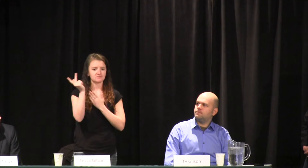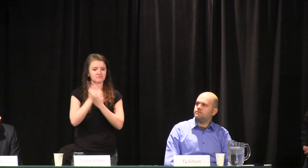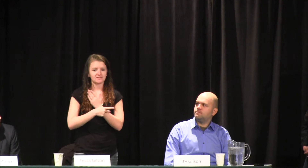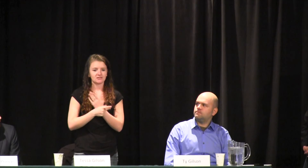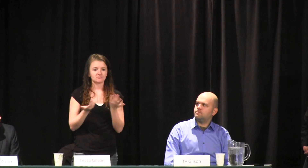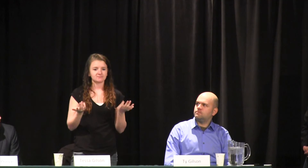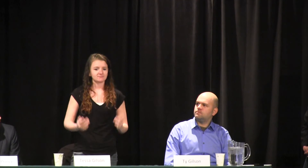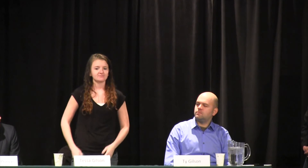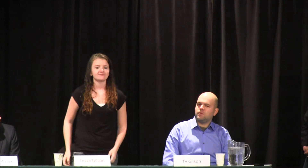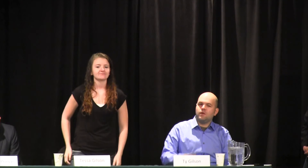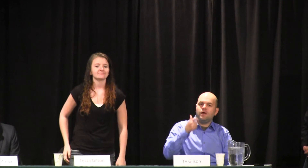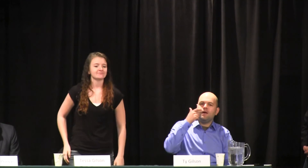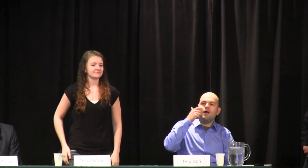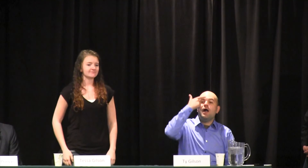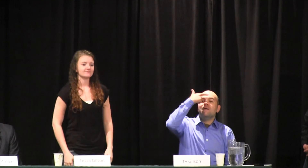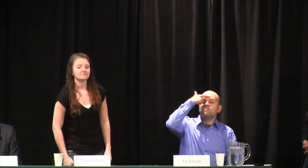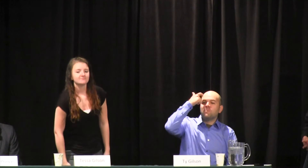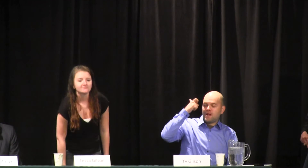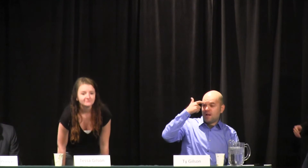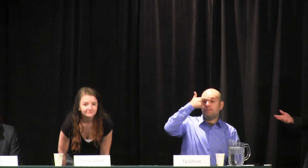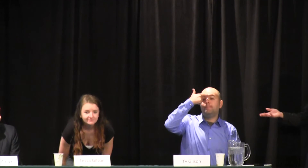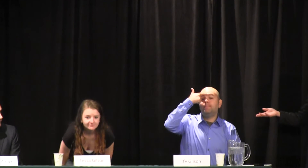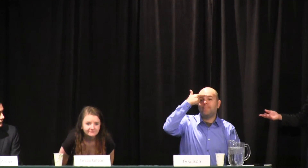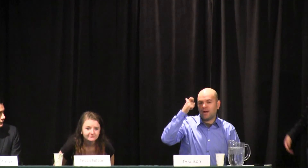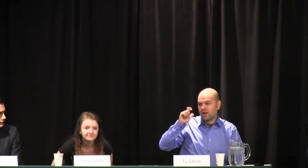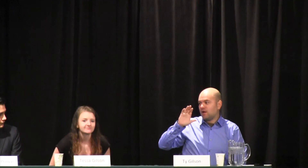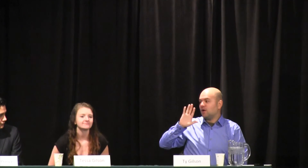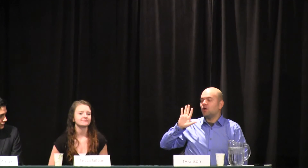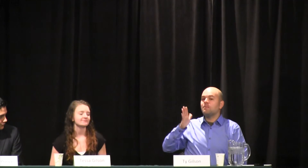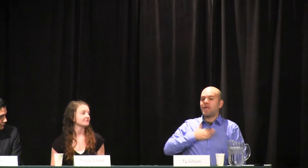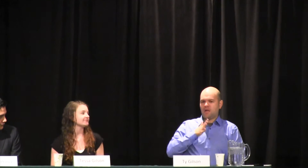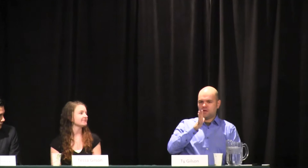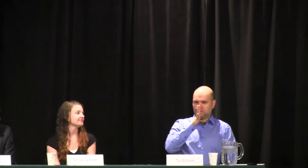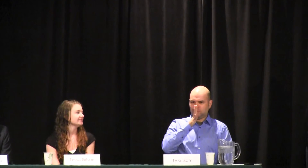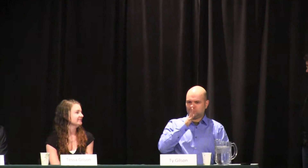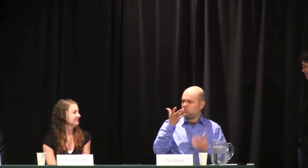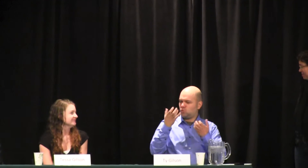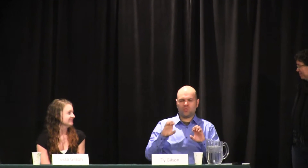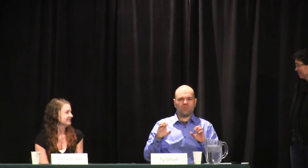but it's been really great services -- Ty: And let me add, you know,